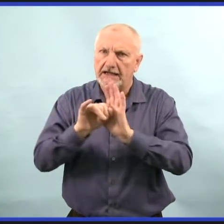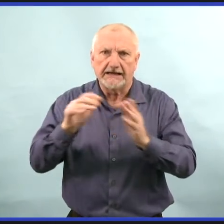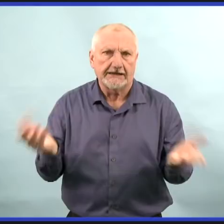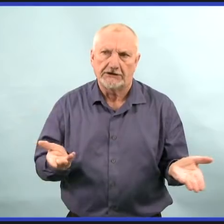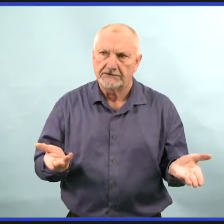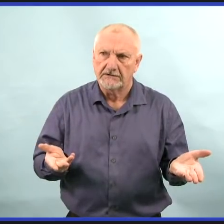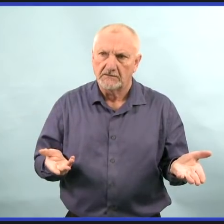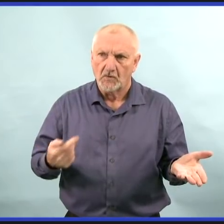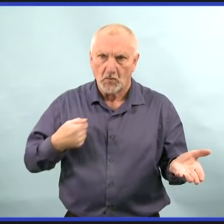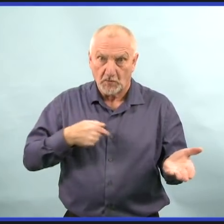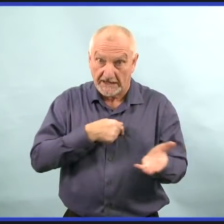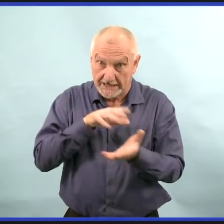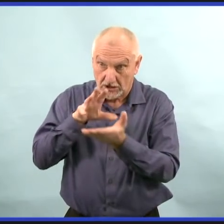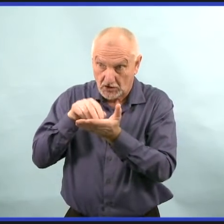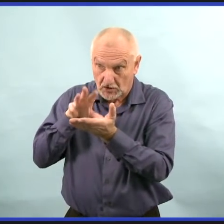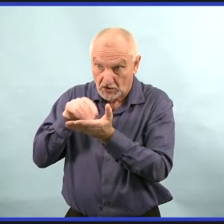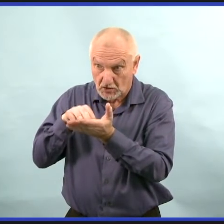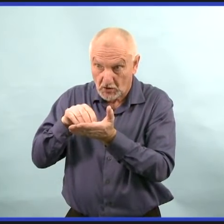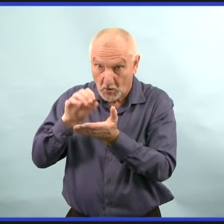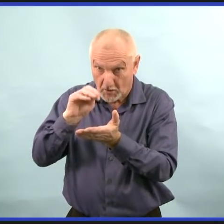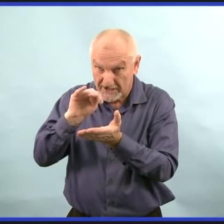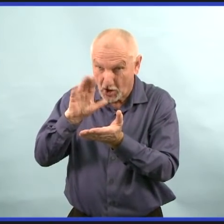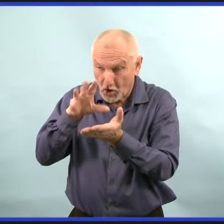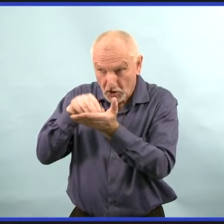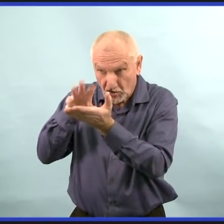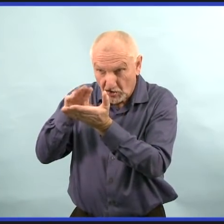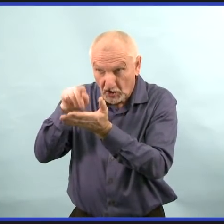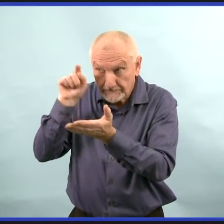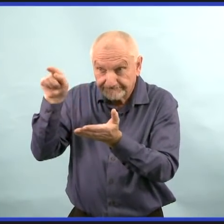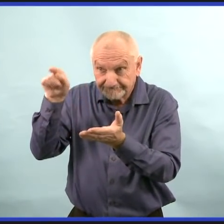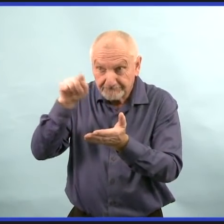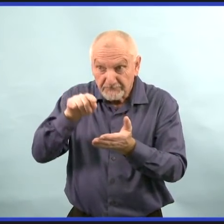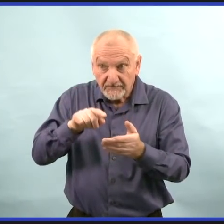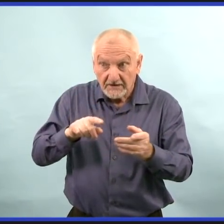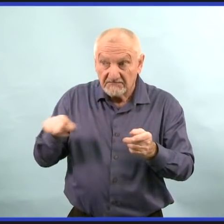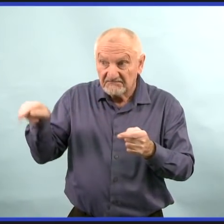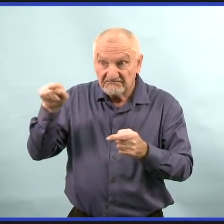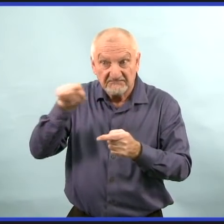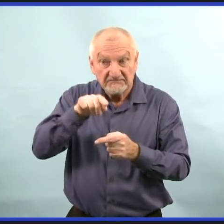is is much the same as what we have right now we have a number of public health measures in place